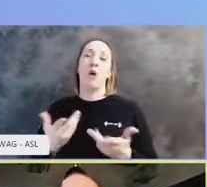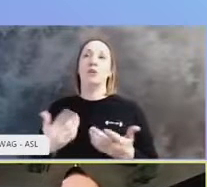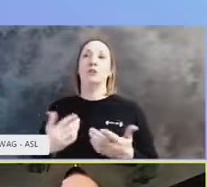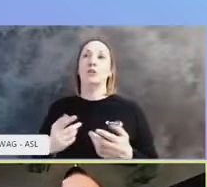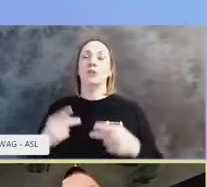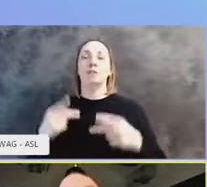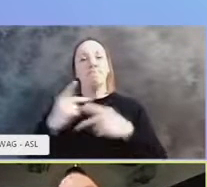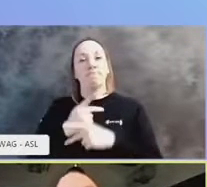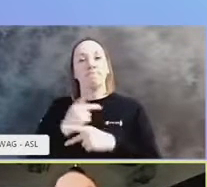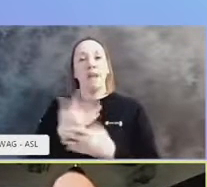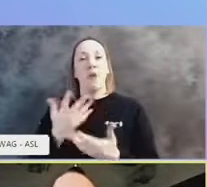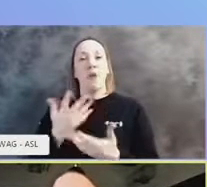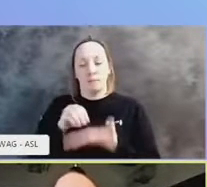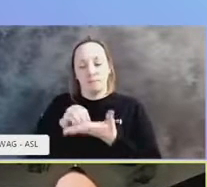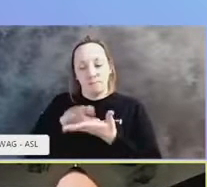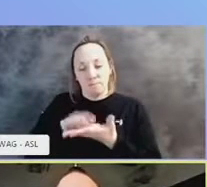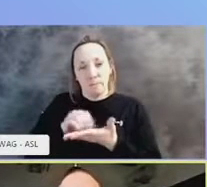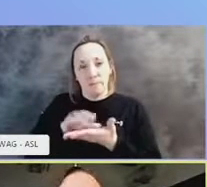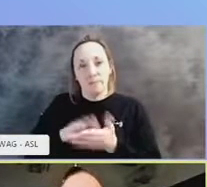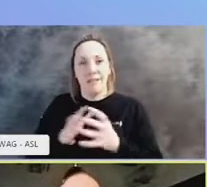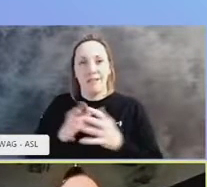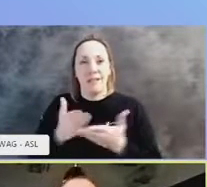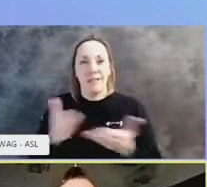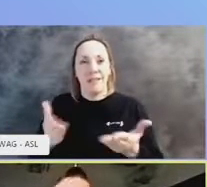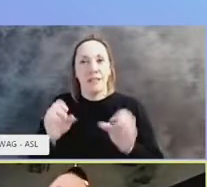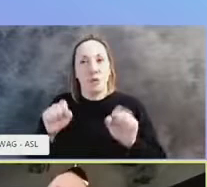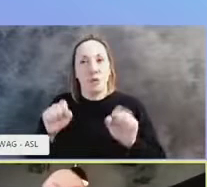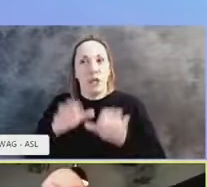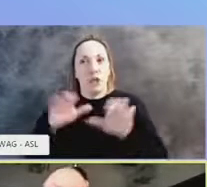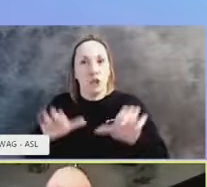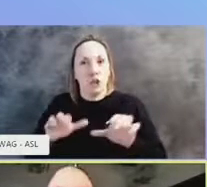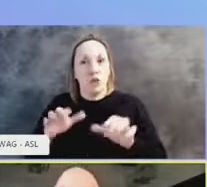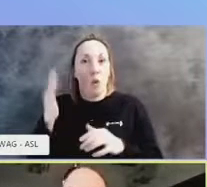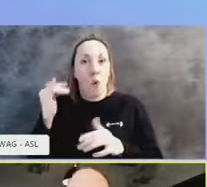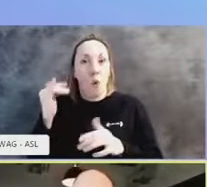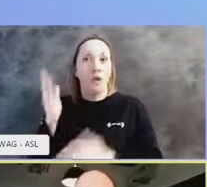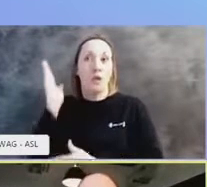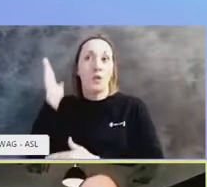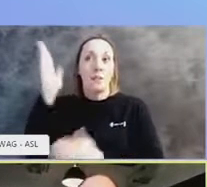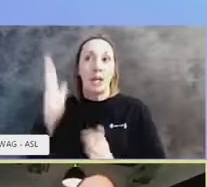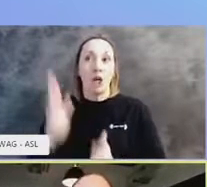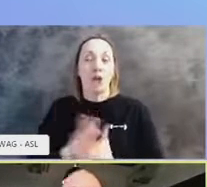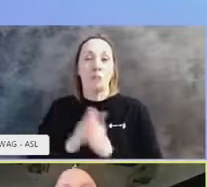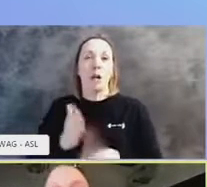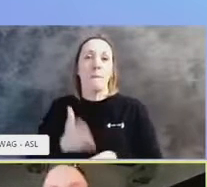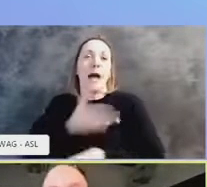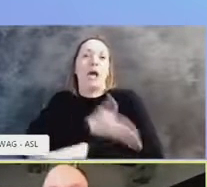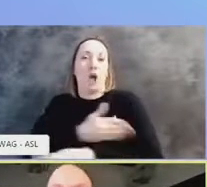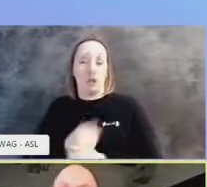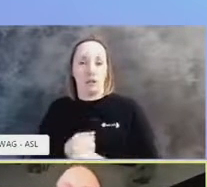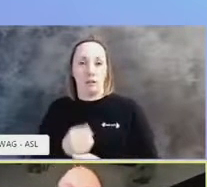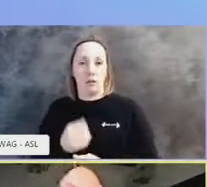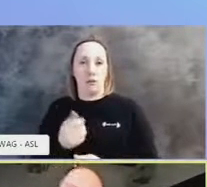about, and that's about it. There's really not I wanted that much. to work through that. And I wanted to document a lot